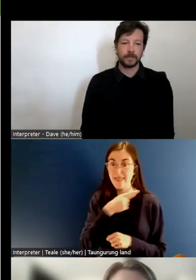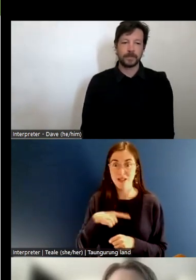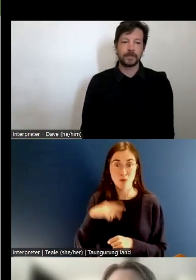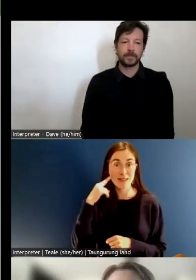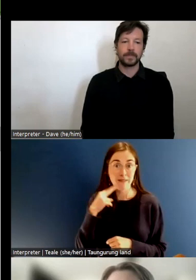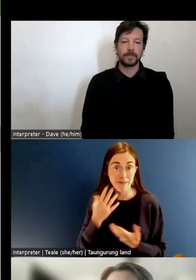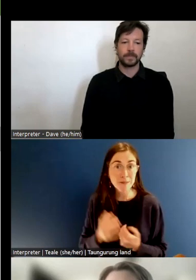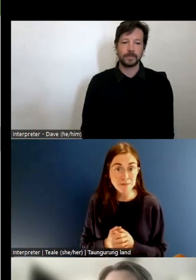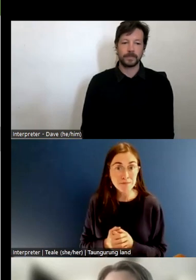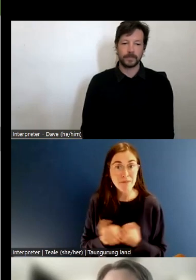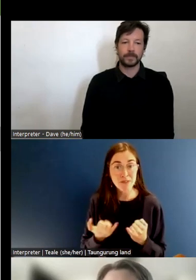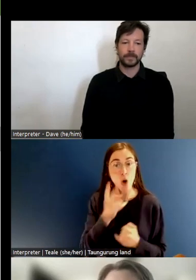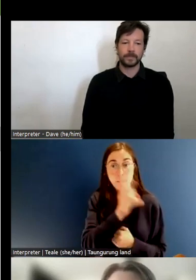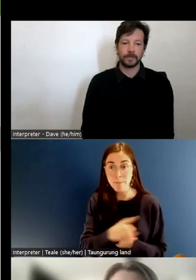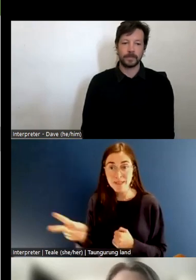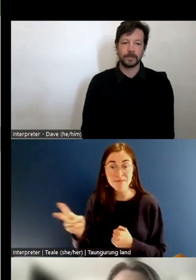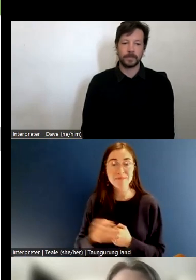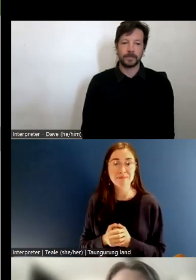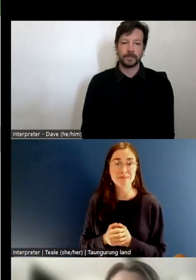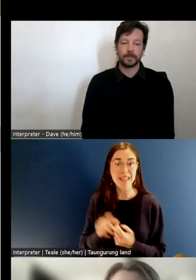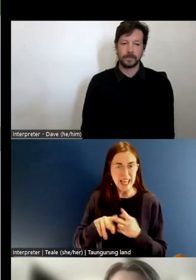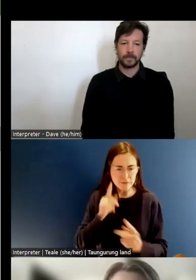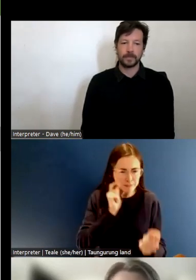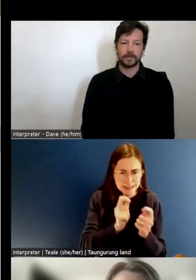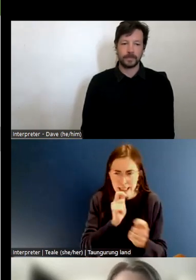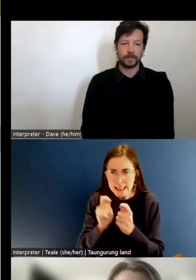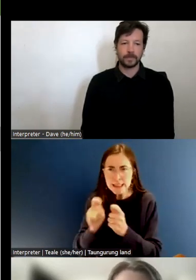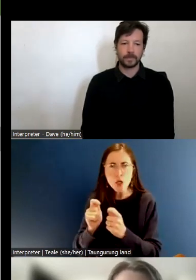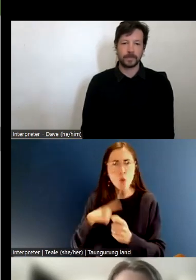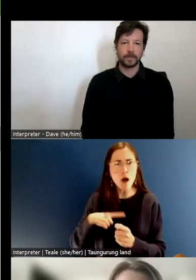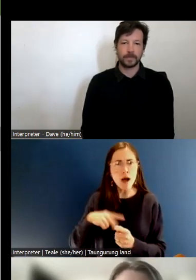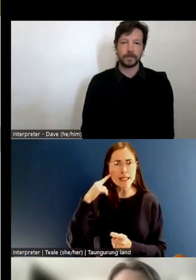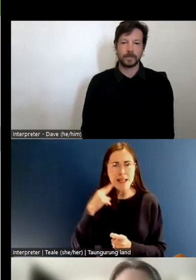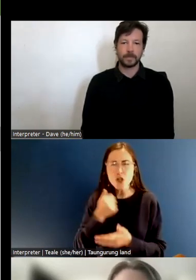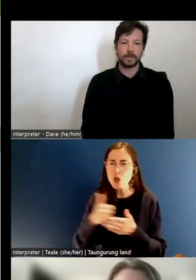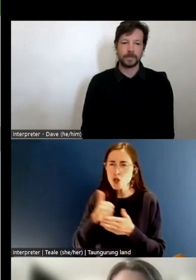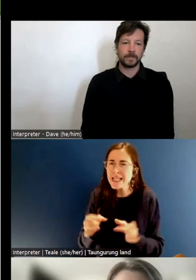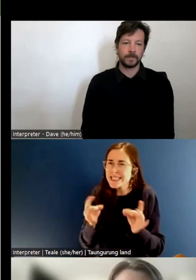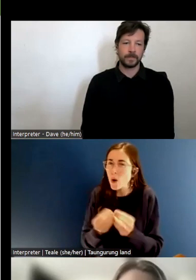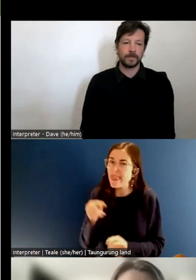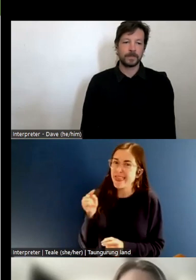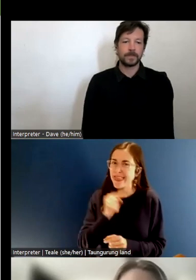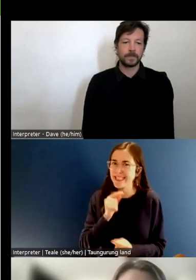And that's usually if people are having genetic testing for hearing loss, that's usually where we start unless there's other physical clues pointing